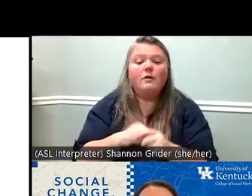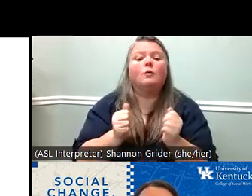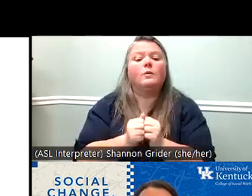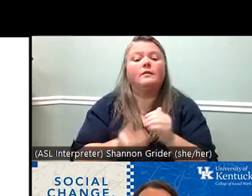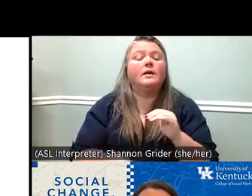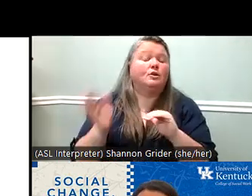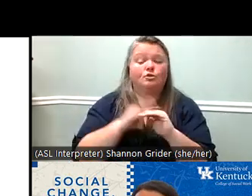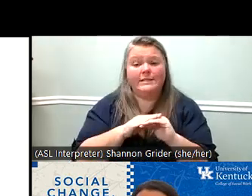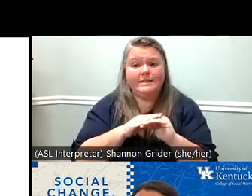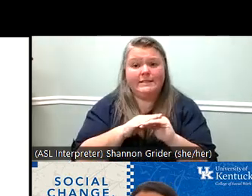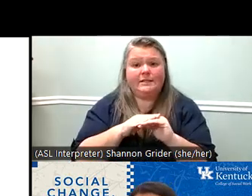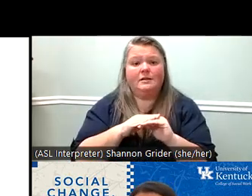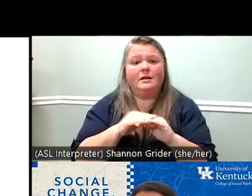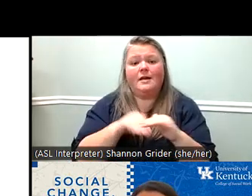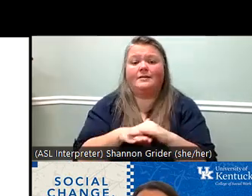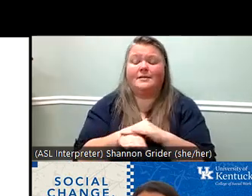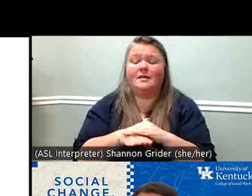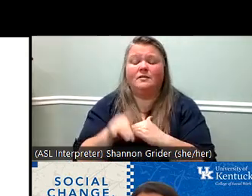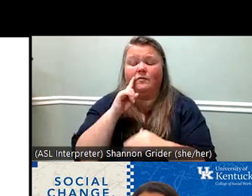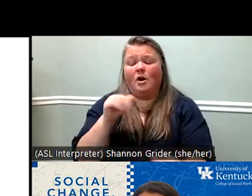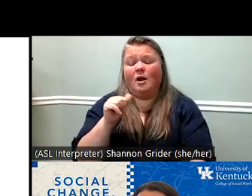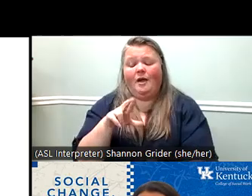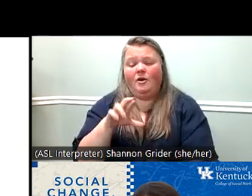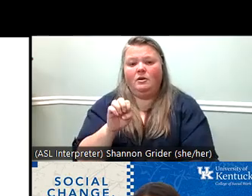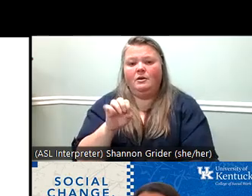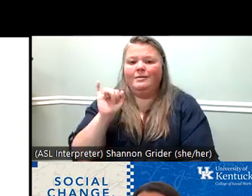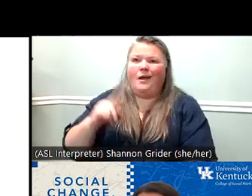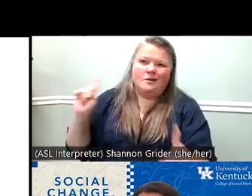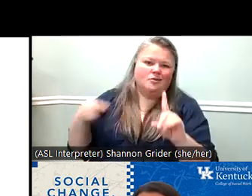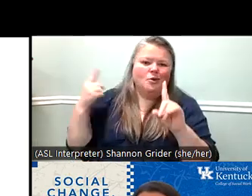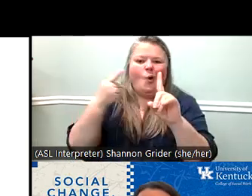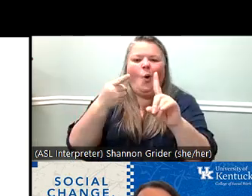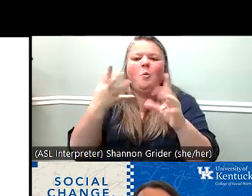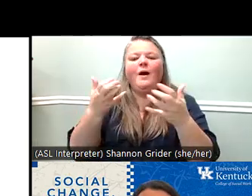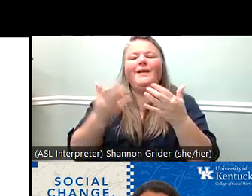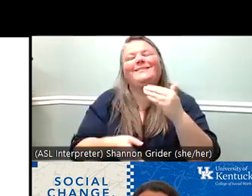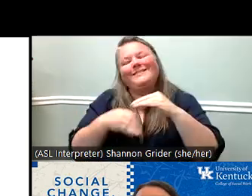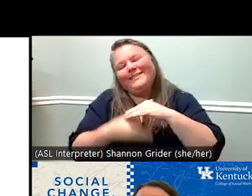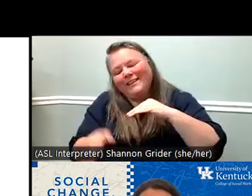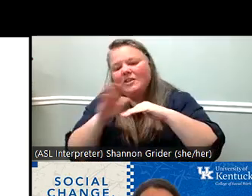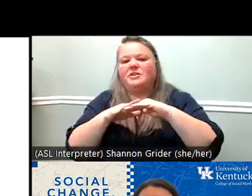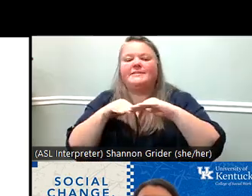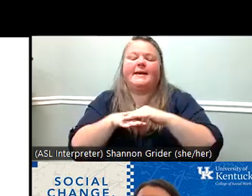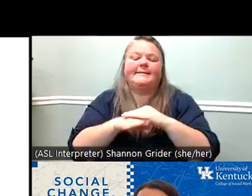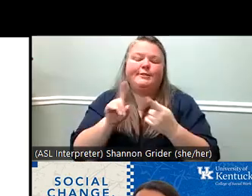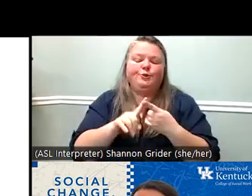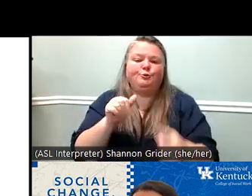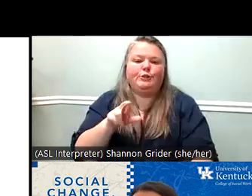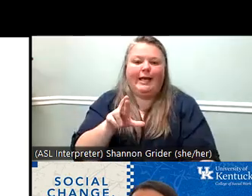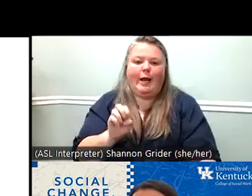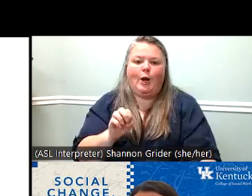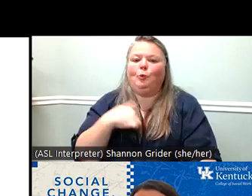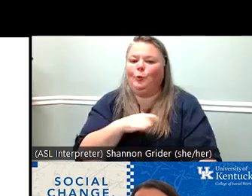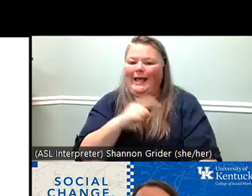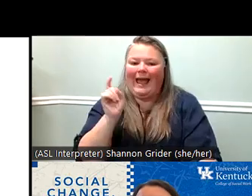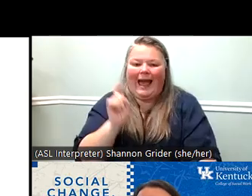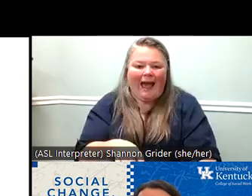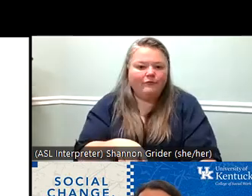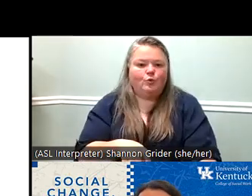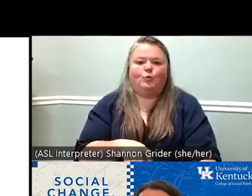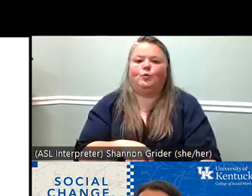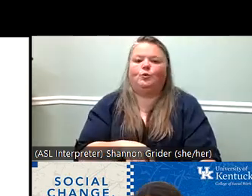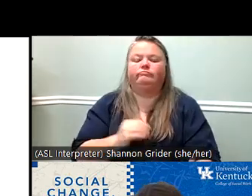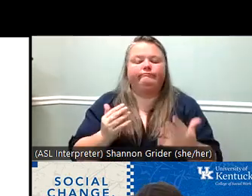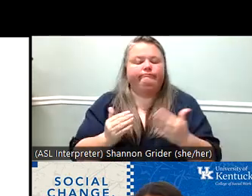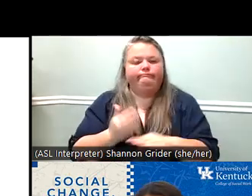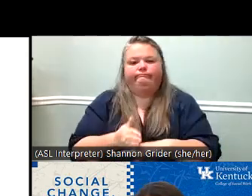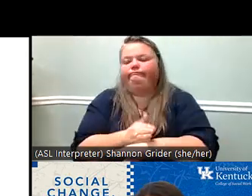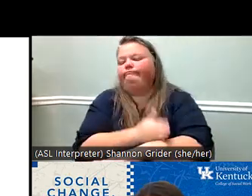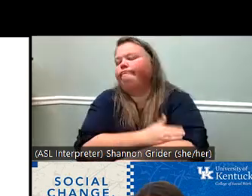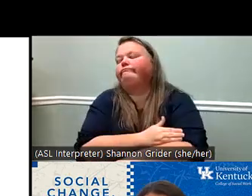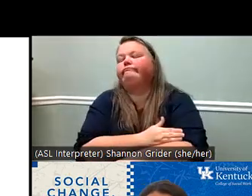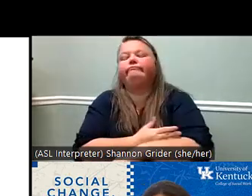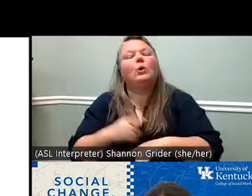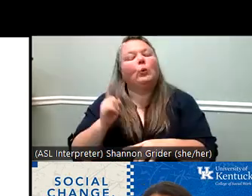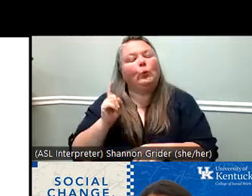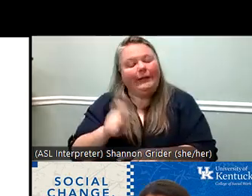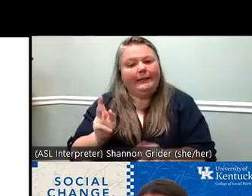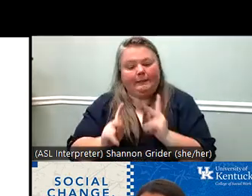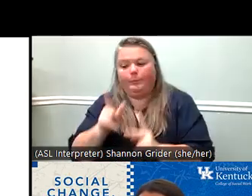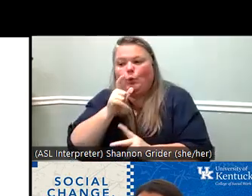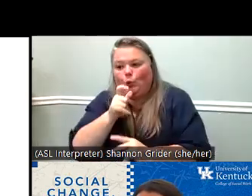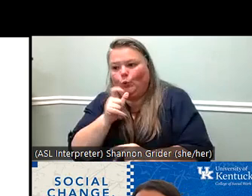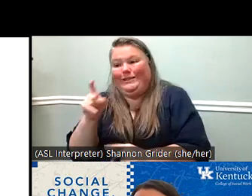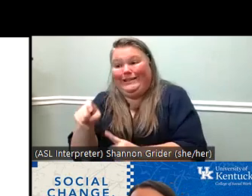BECAUSE THAT'S RIDICULOUS. THERE ARE WAYS TO I UNDERSTAND GRATE, THERE ARE WAYS TO WORK TOGETHER AND WE FRANKLY SHOULD BE FURTHER ALONG THAN WE ARE AND ALL OF US